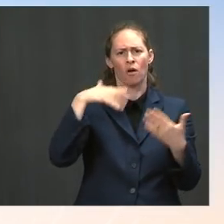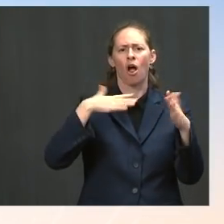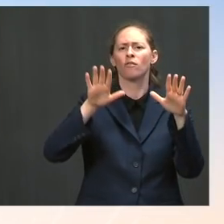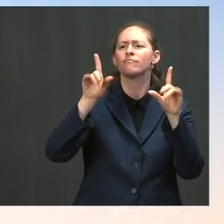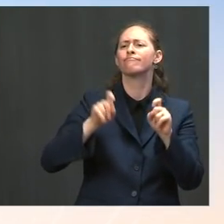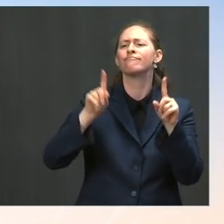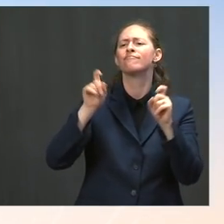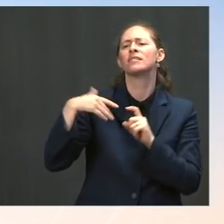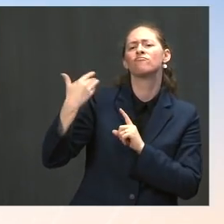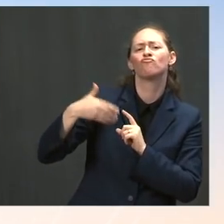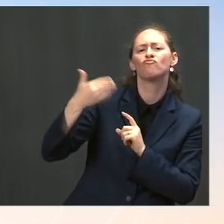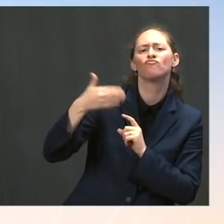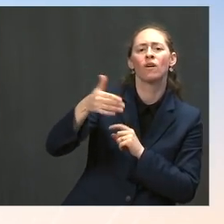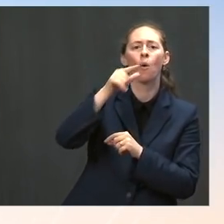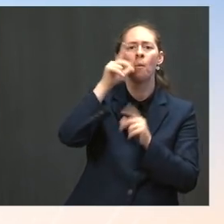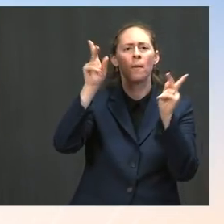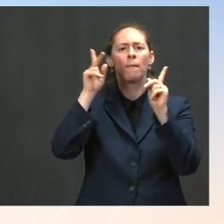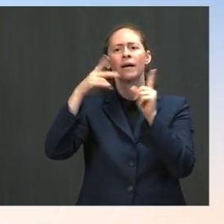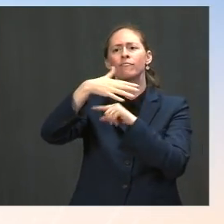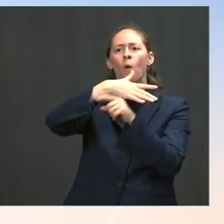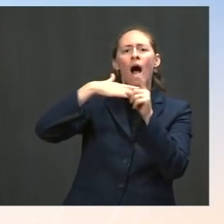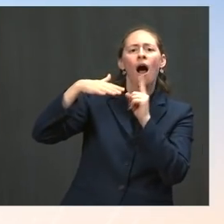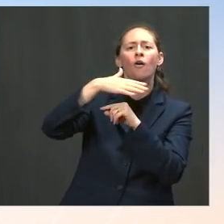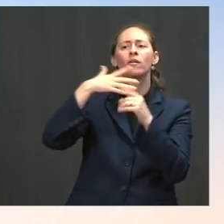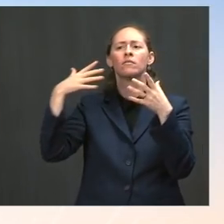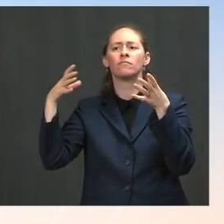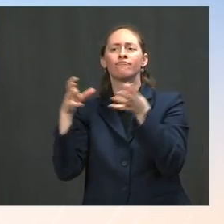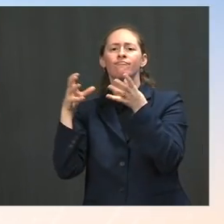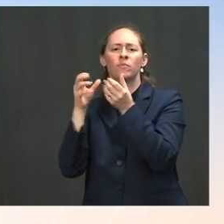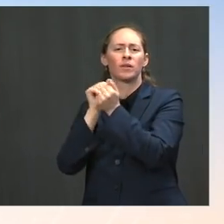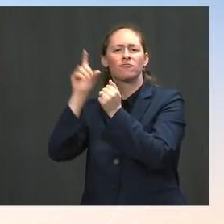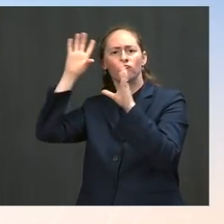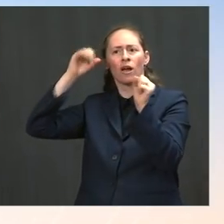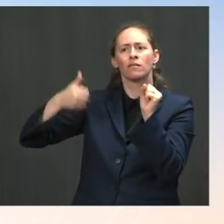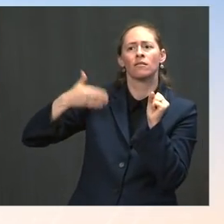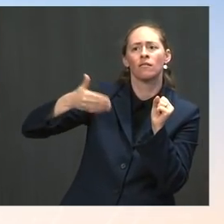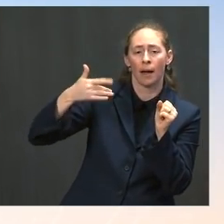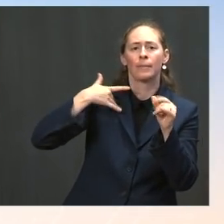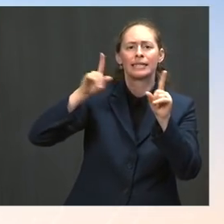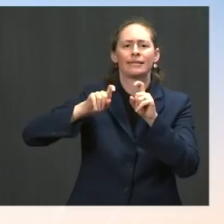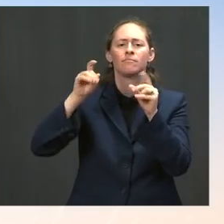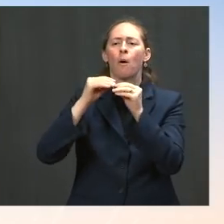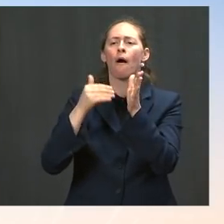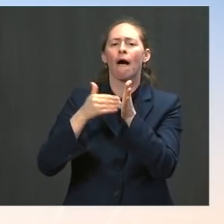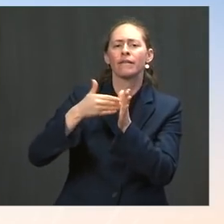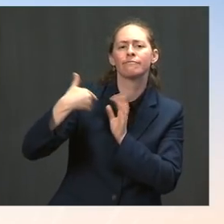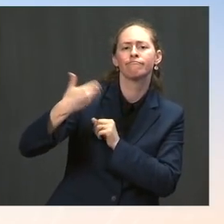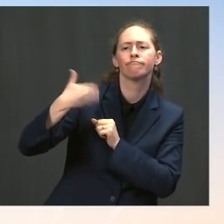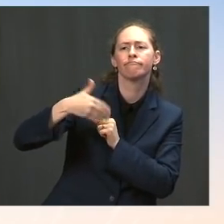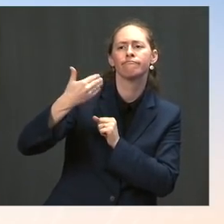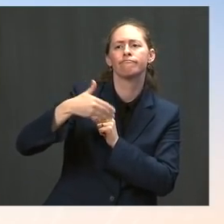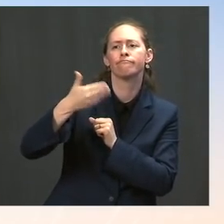for those who have closer proximity, they are tested more regularly than those who have less proximity; ensuring those interacting with the President